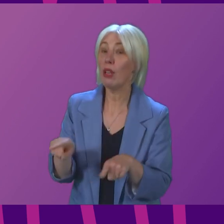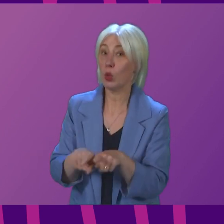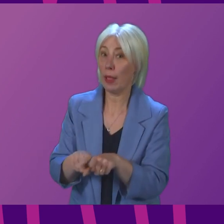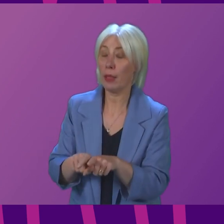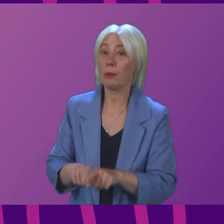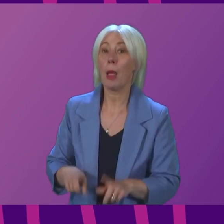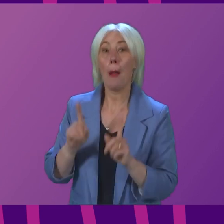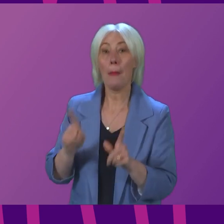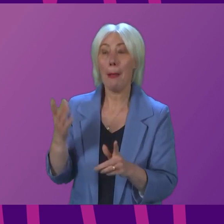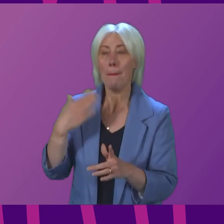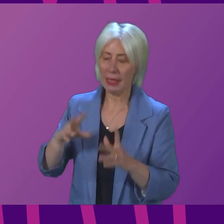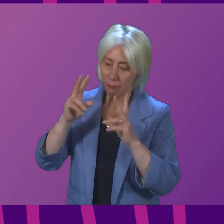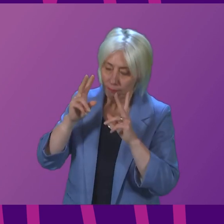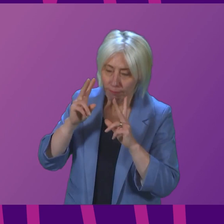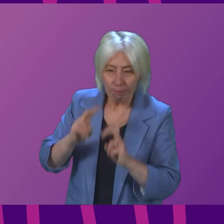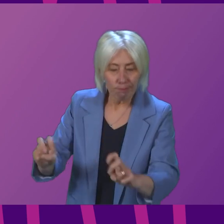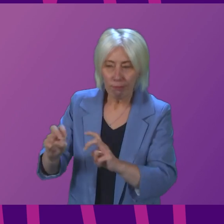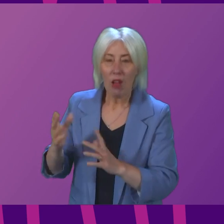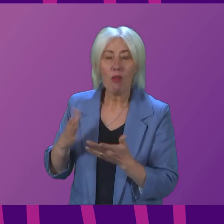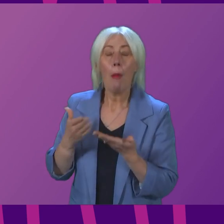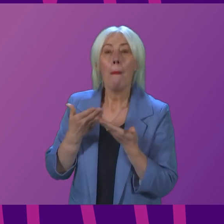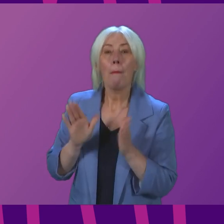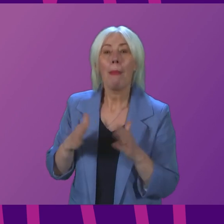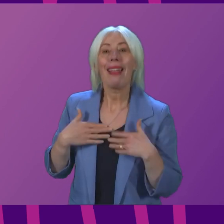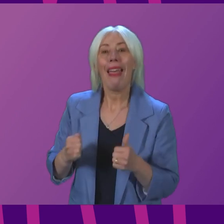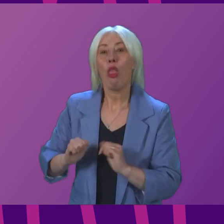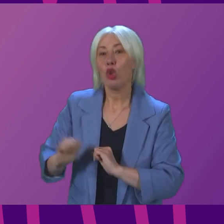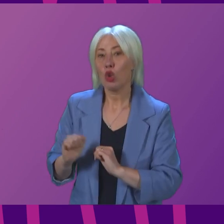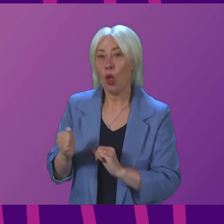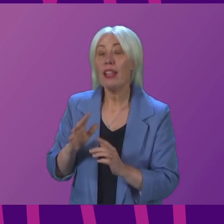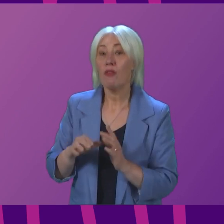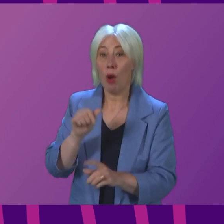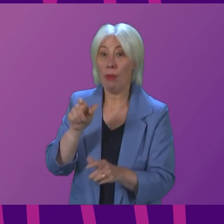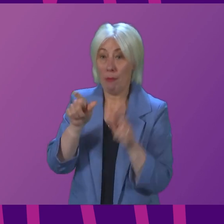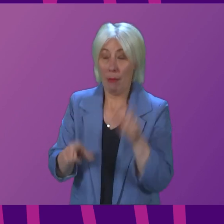Analysis of discharges to care homes has been undertaken by Public Health Scotland, and